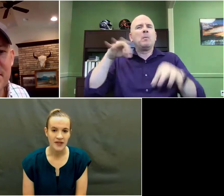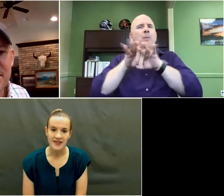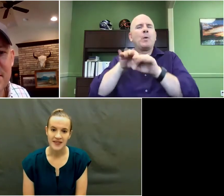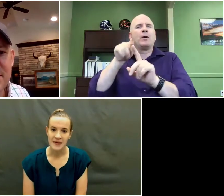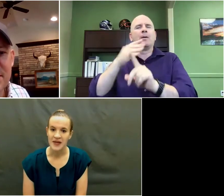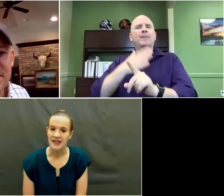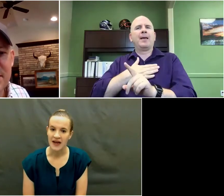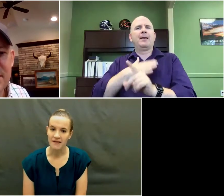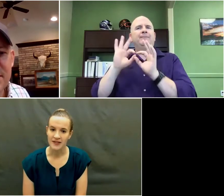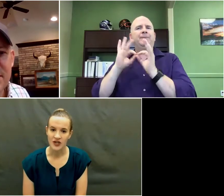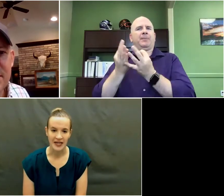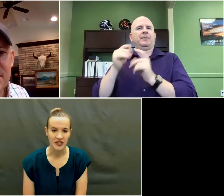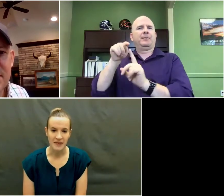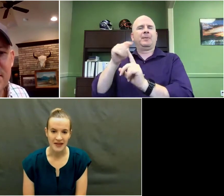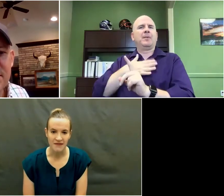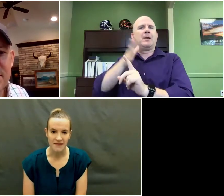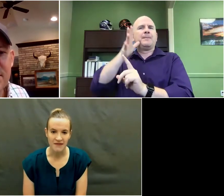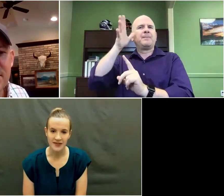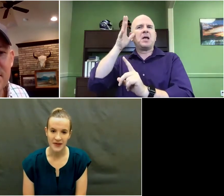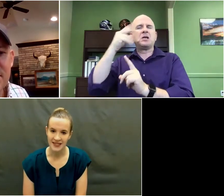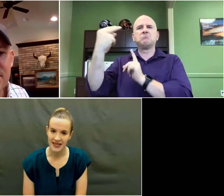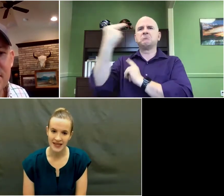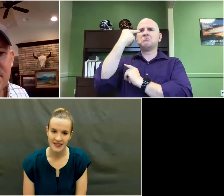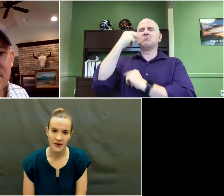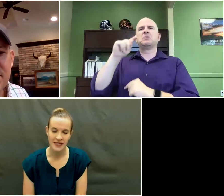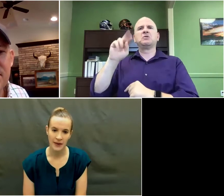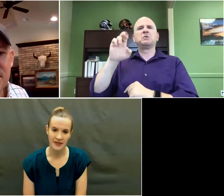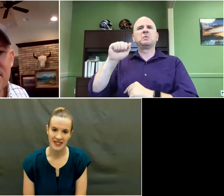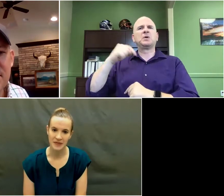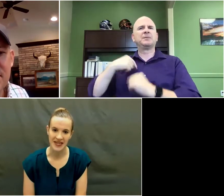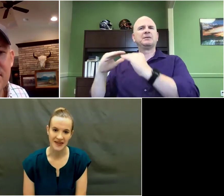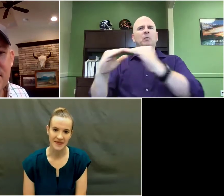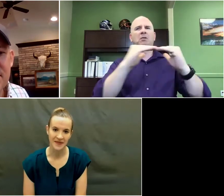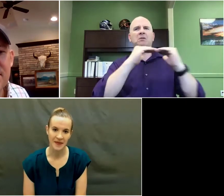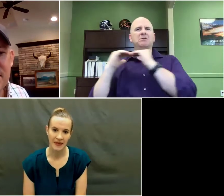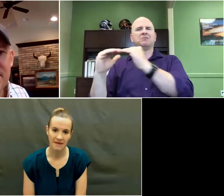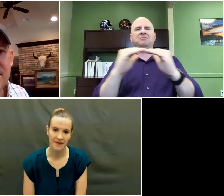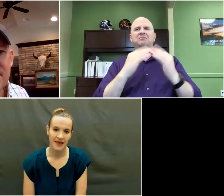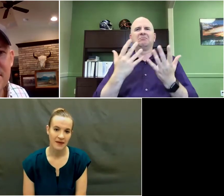see being Deaf is changing my life course because I think that's always how I was meant to be. My